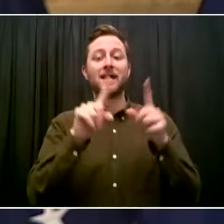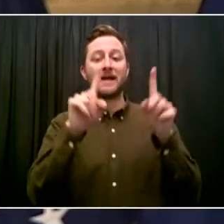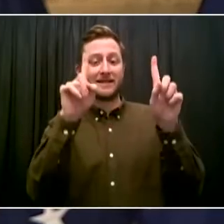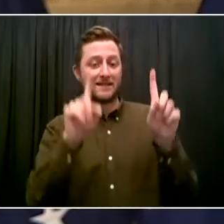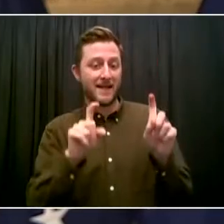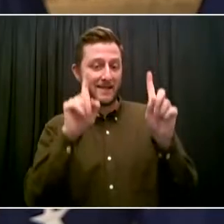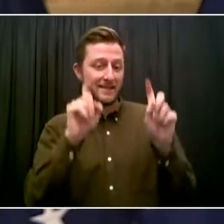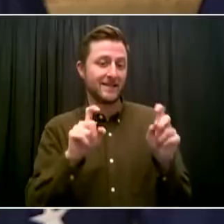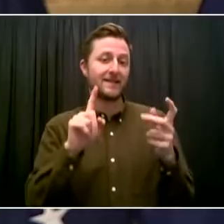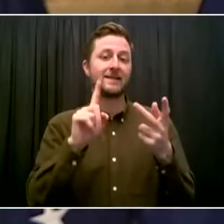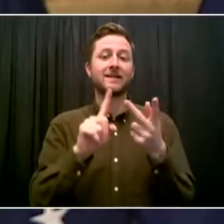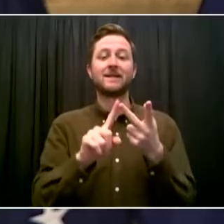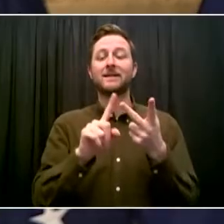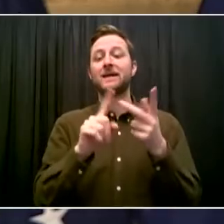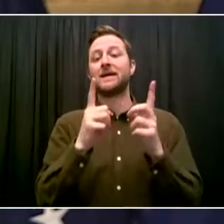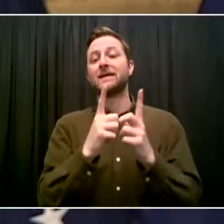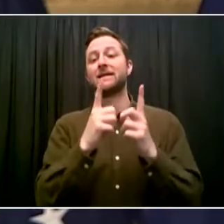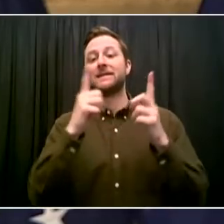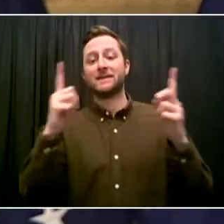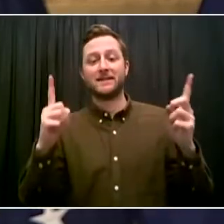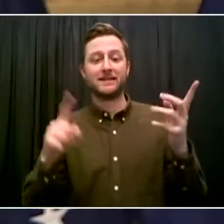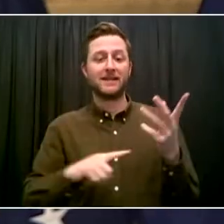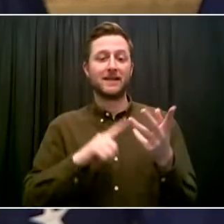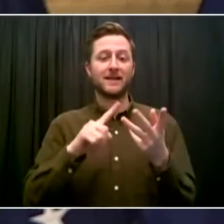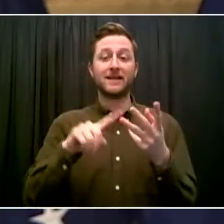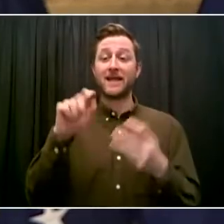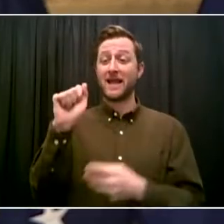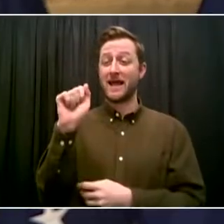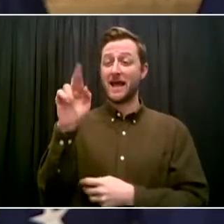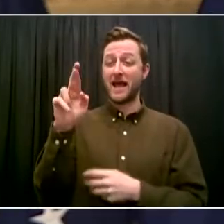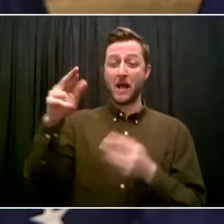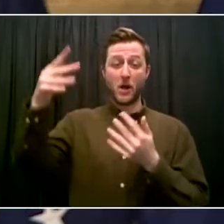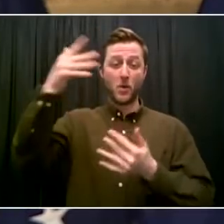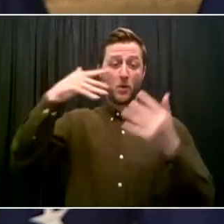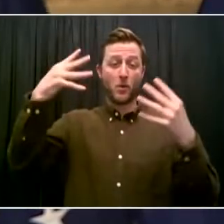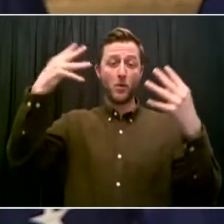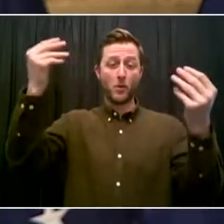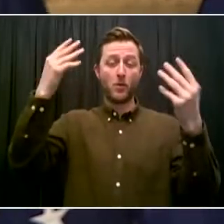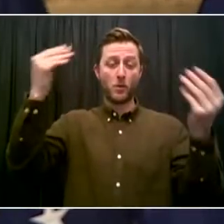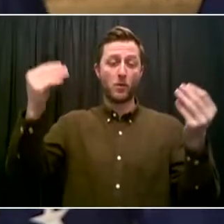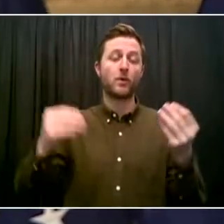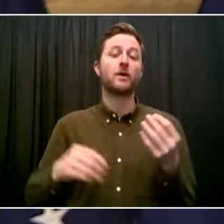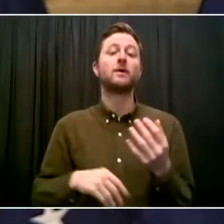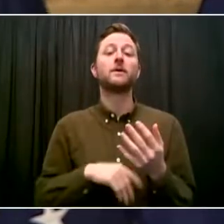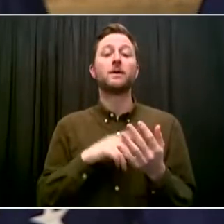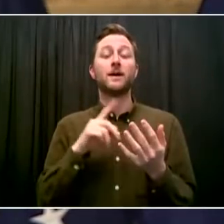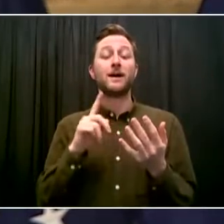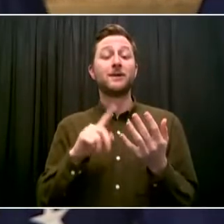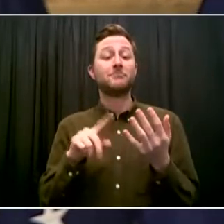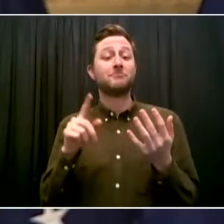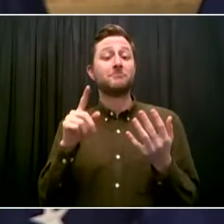EVERYTHING IN OUR DISPOSAL.